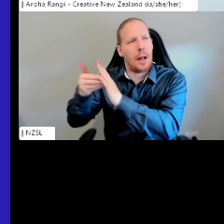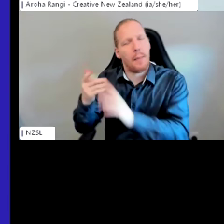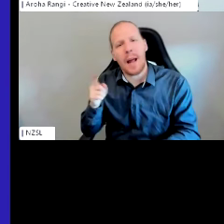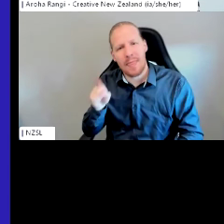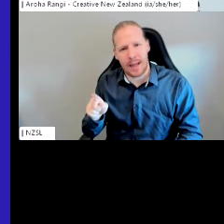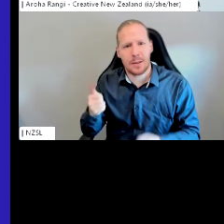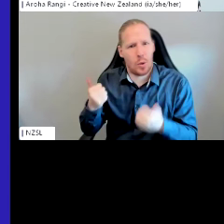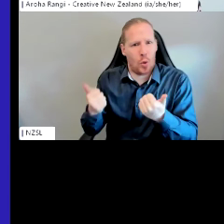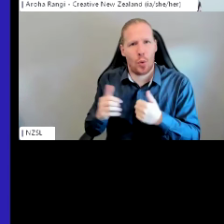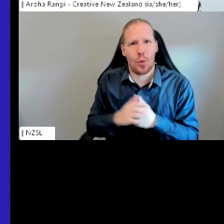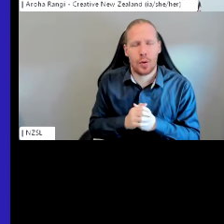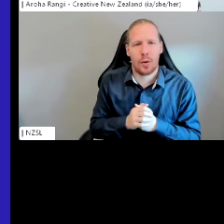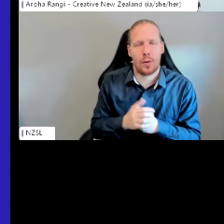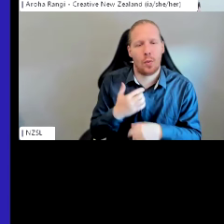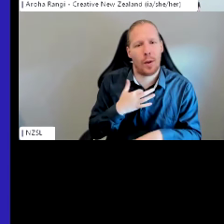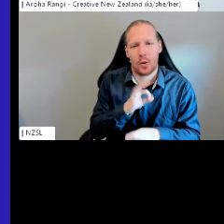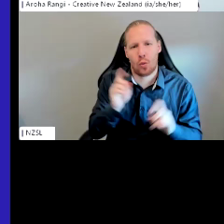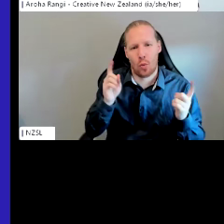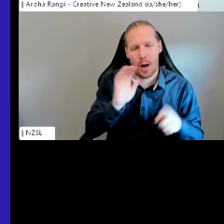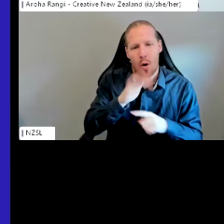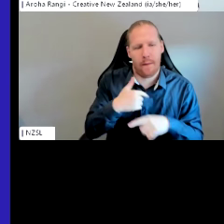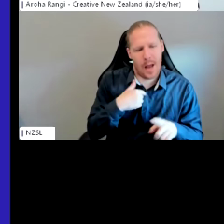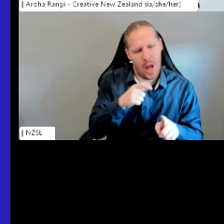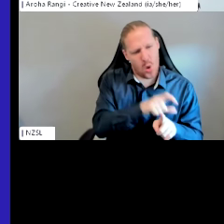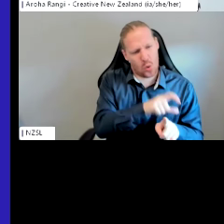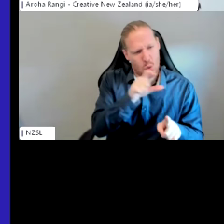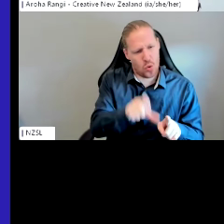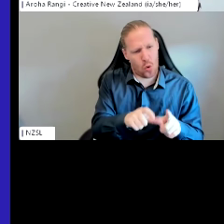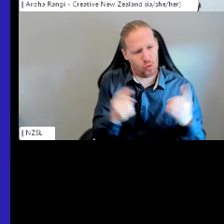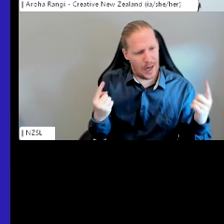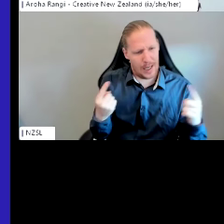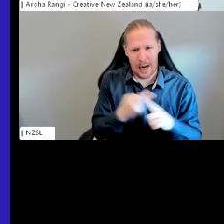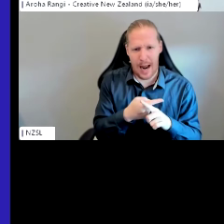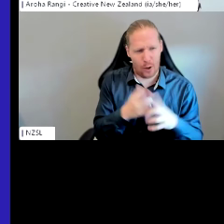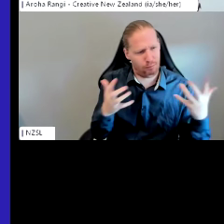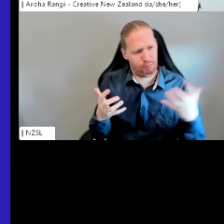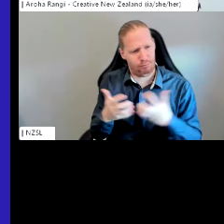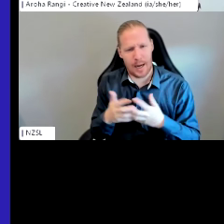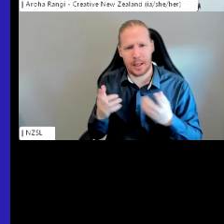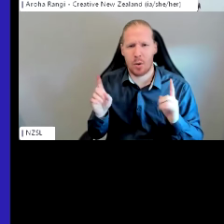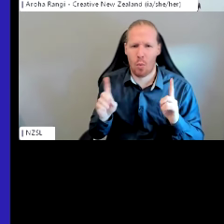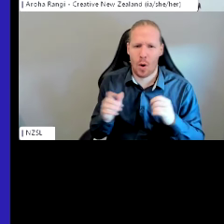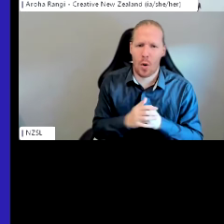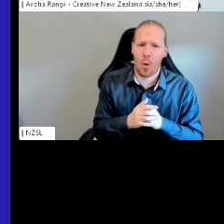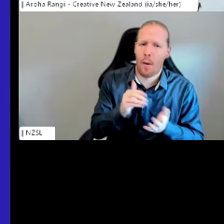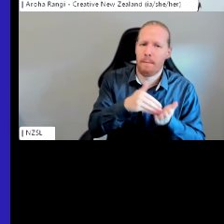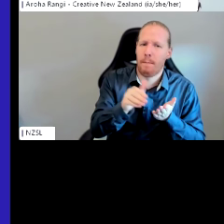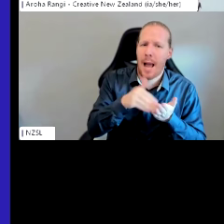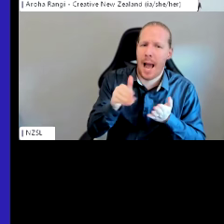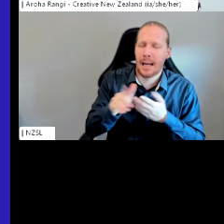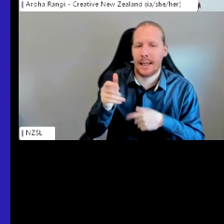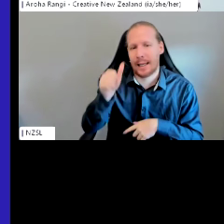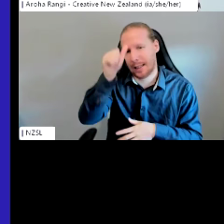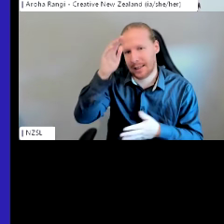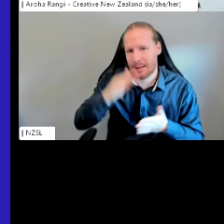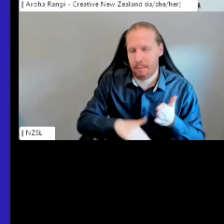kind of contemporary cultural relevance and more about um marketing um the experience rather than